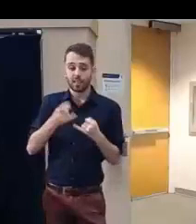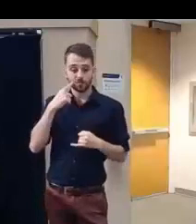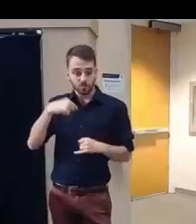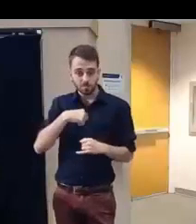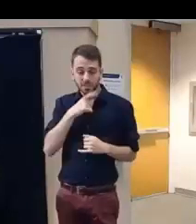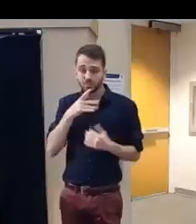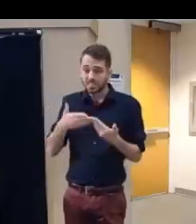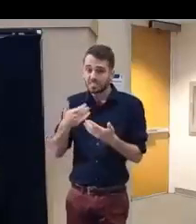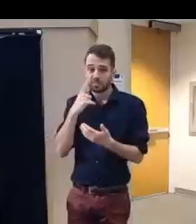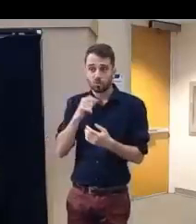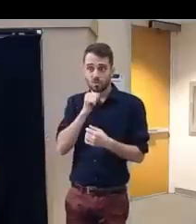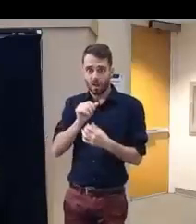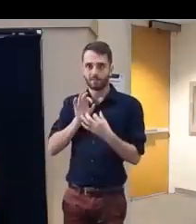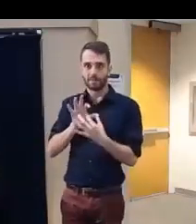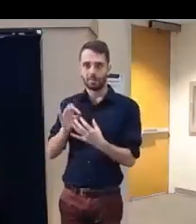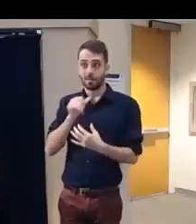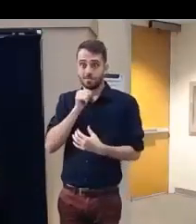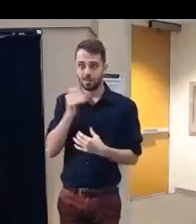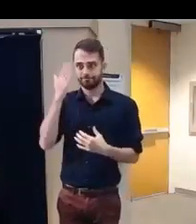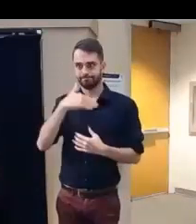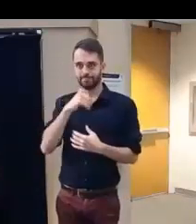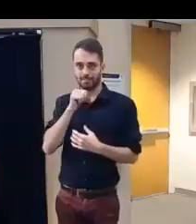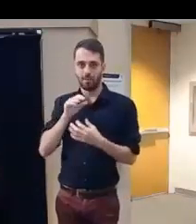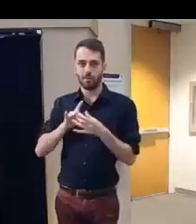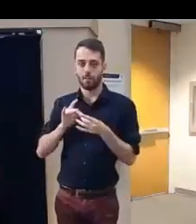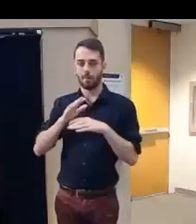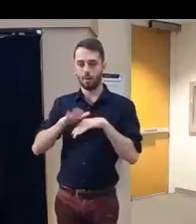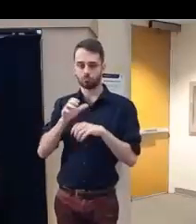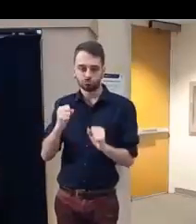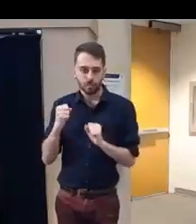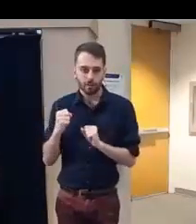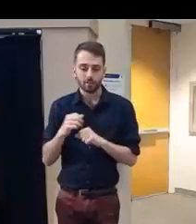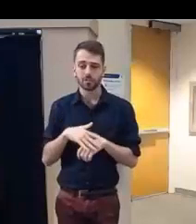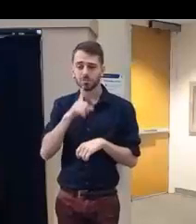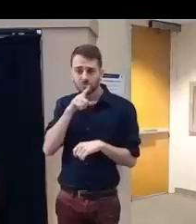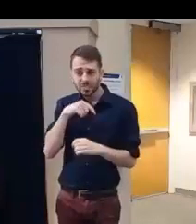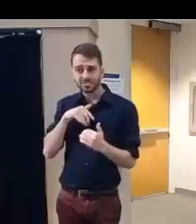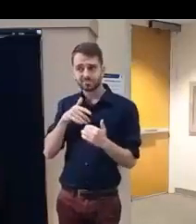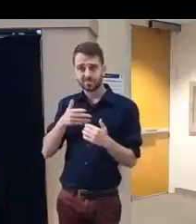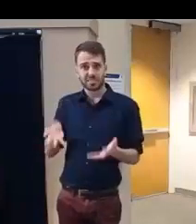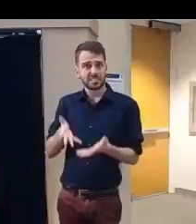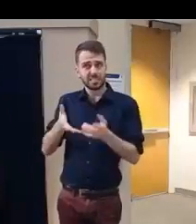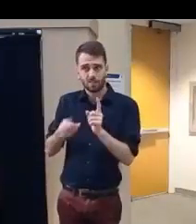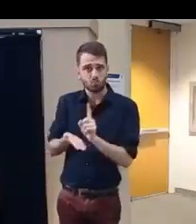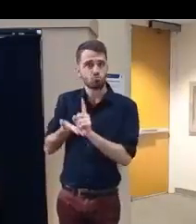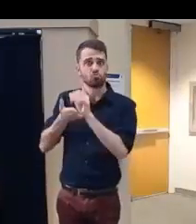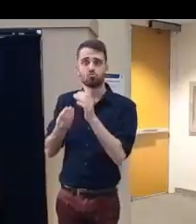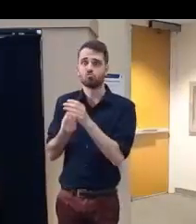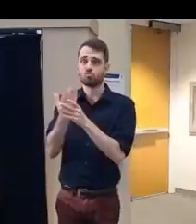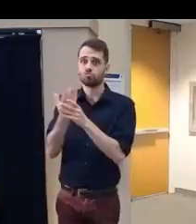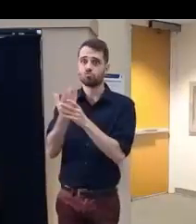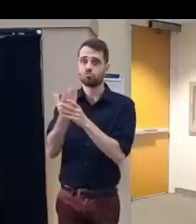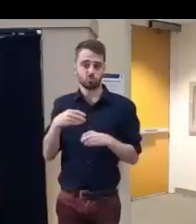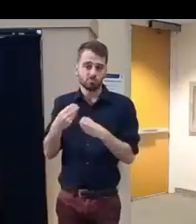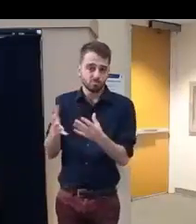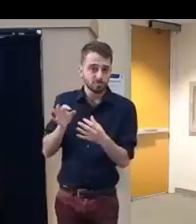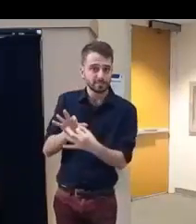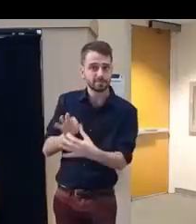strength but really to do justice to our trainees we need to help them grow um and and and the place